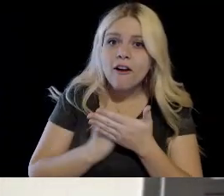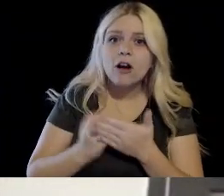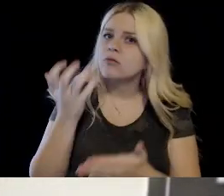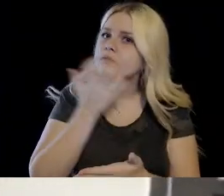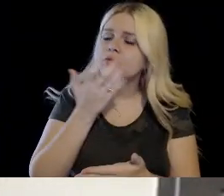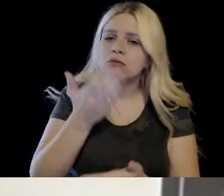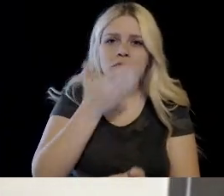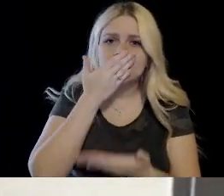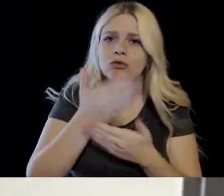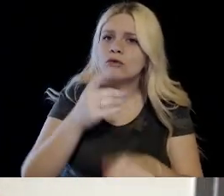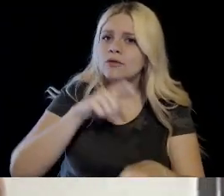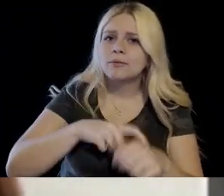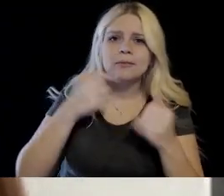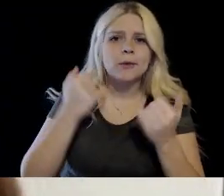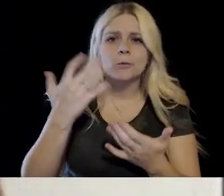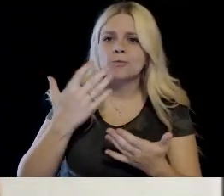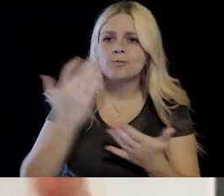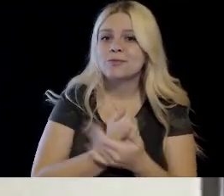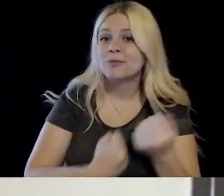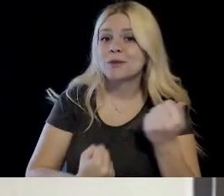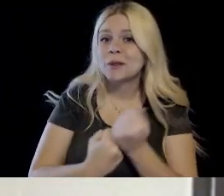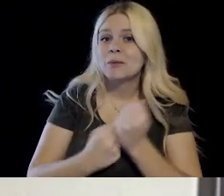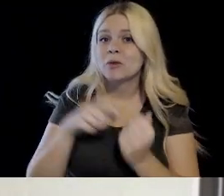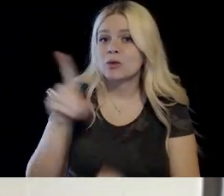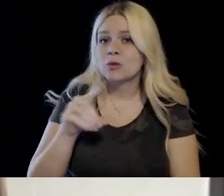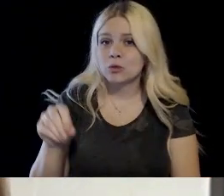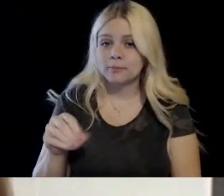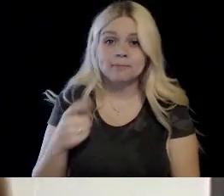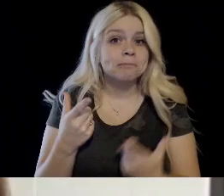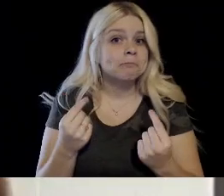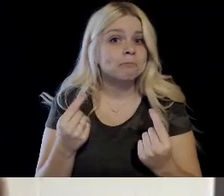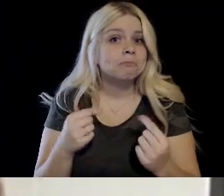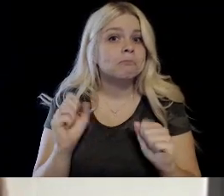to support your zoo. There's the donate button right here. You can also go to HogleZoo.org.